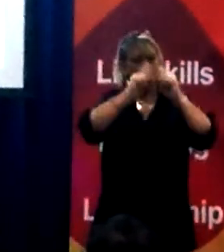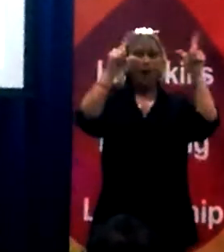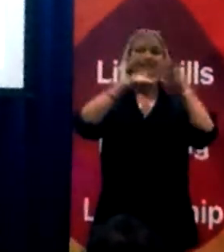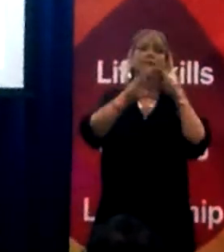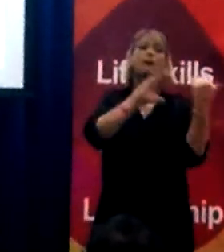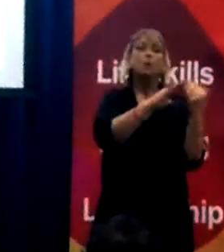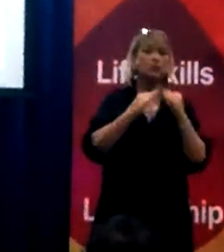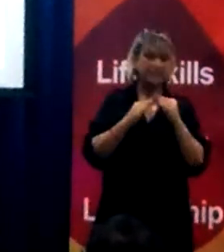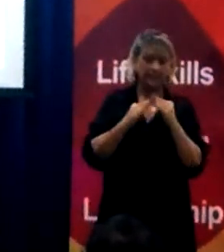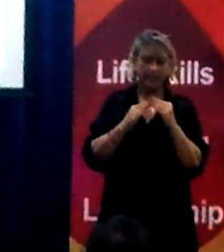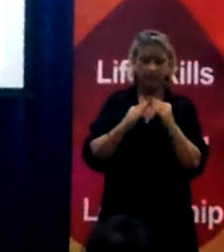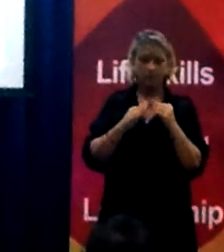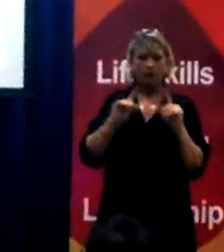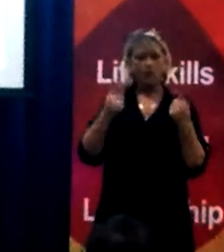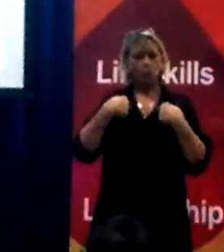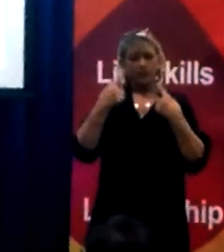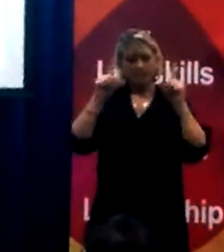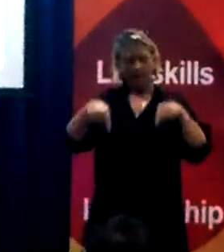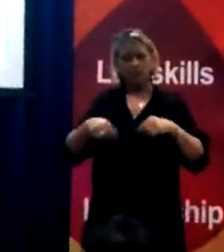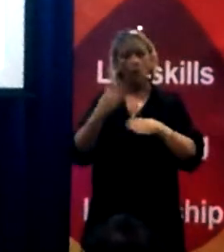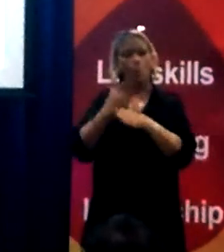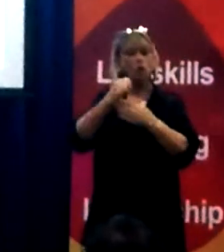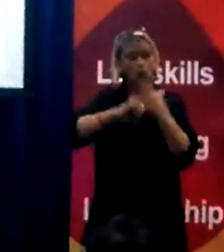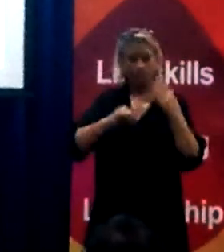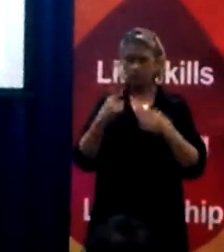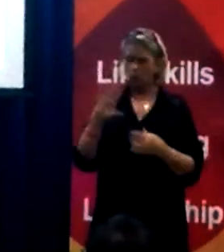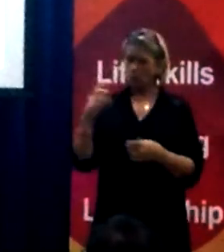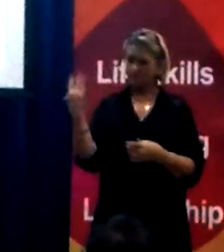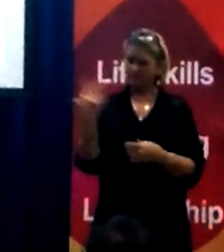The first is the set of workshops we first presented in 2015.